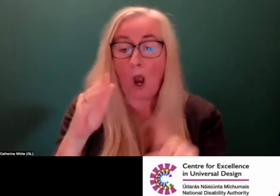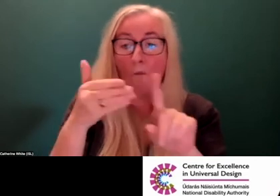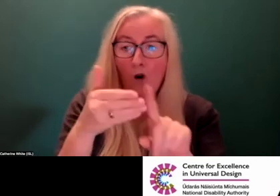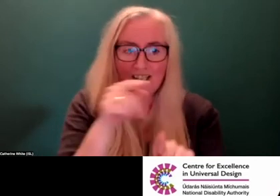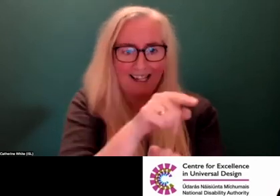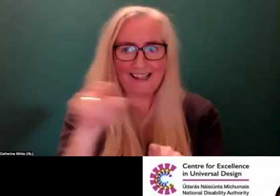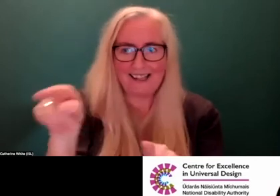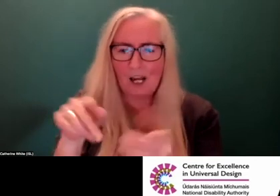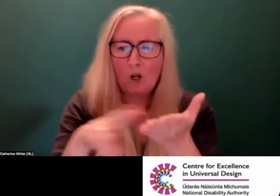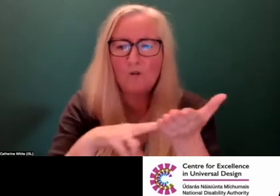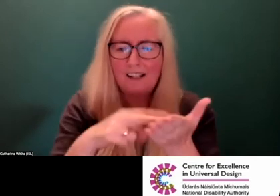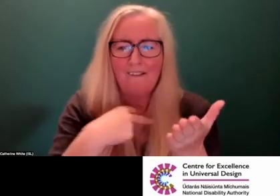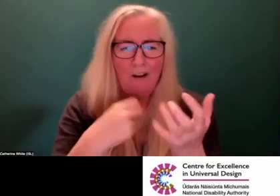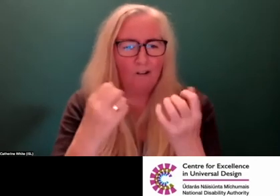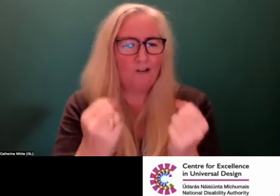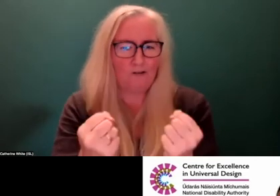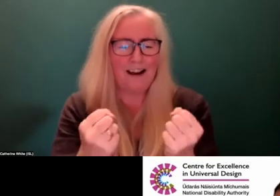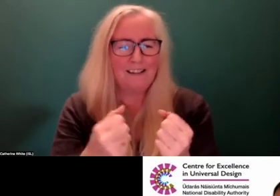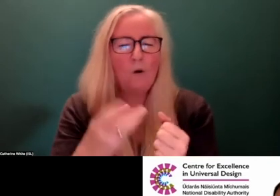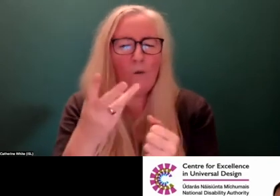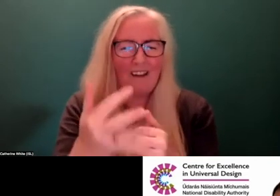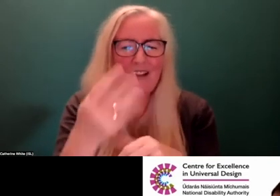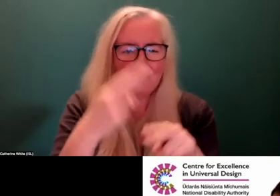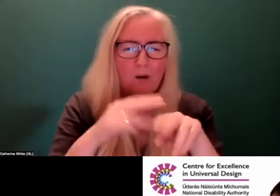approach in that brief was really, really strong, and we'd like to find out more about it.